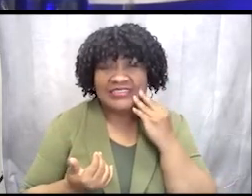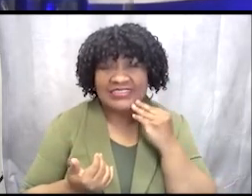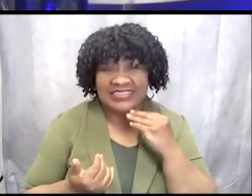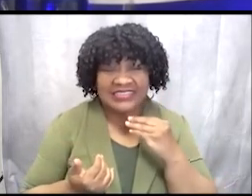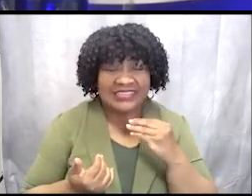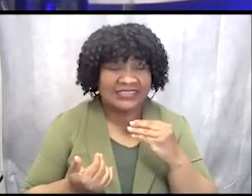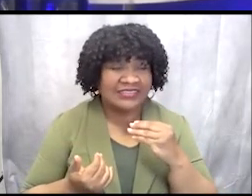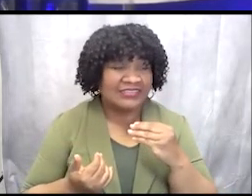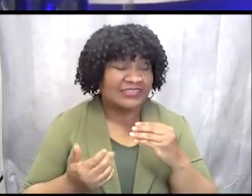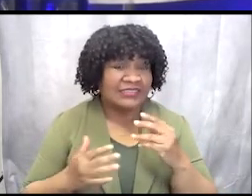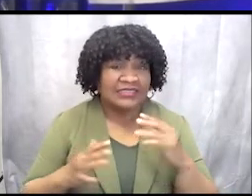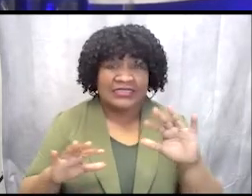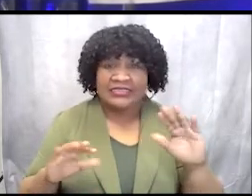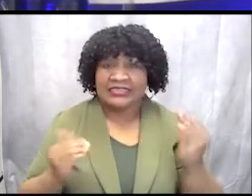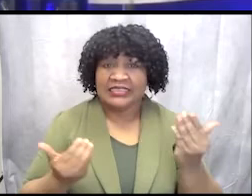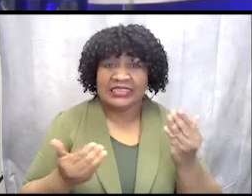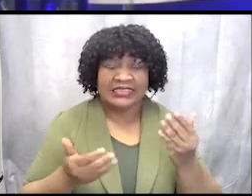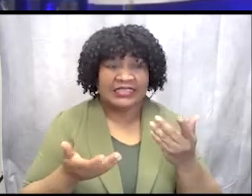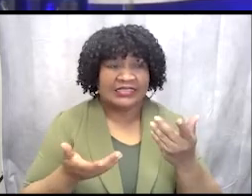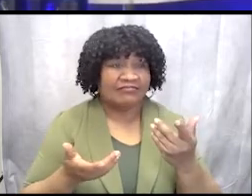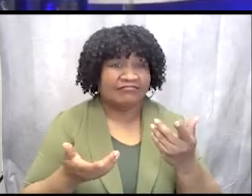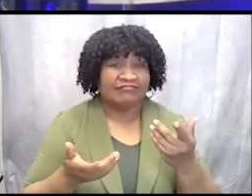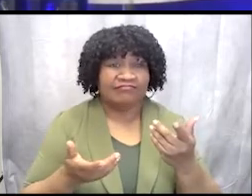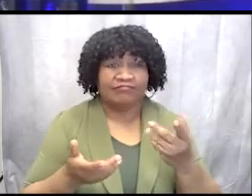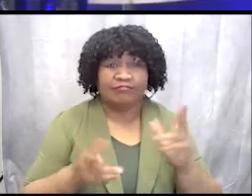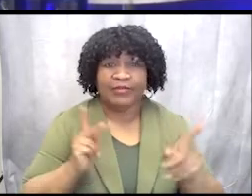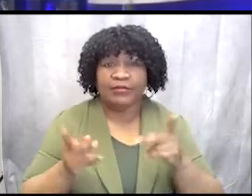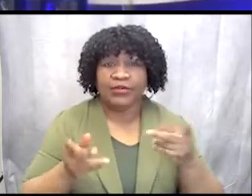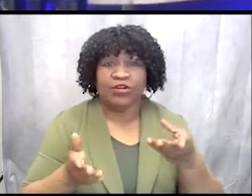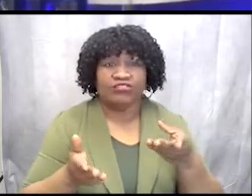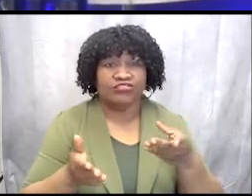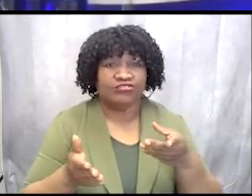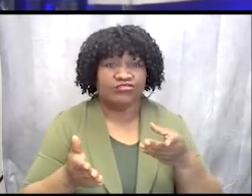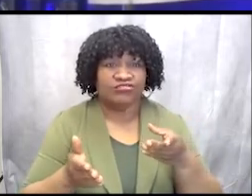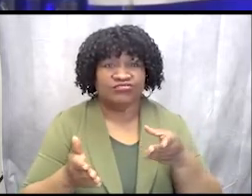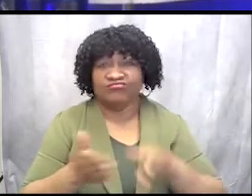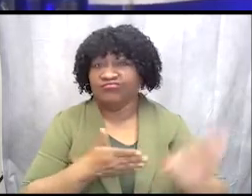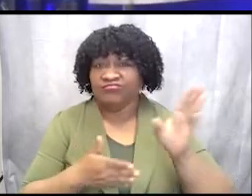all out assaults on the truth, and that's the easiest,